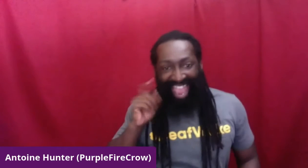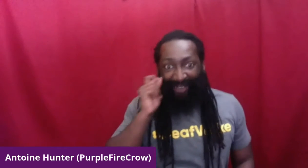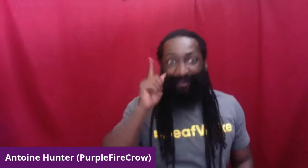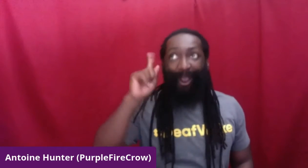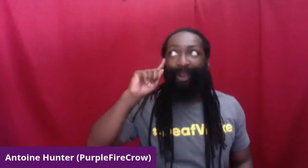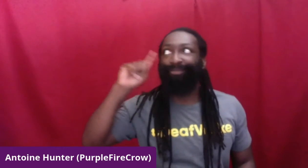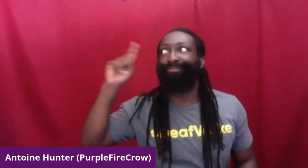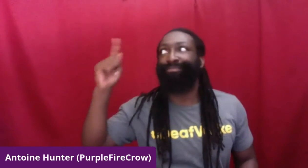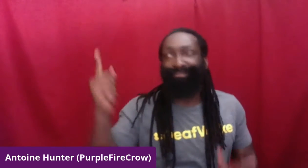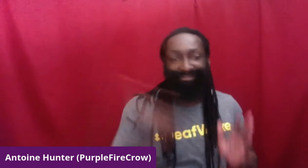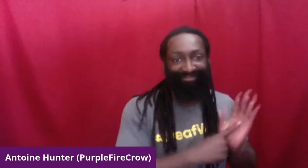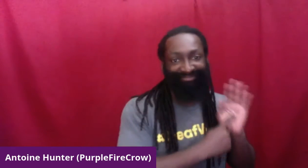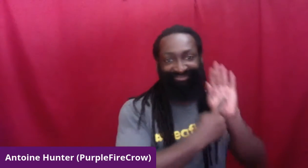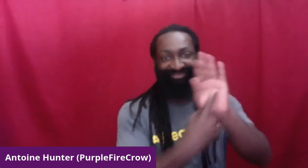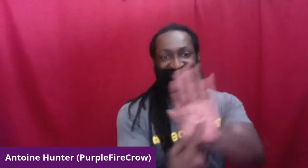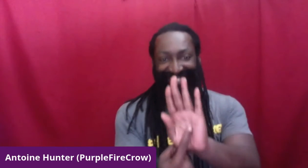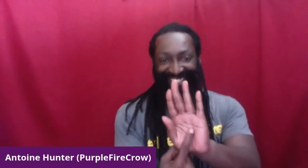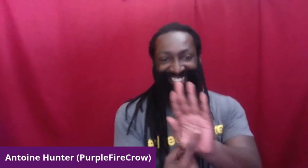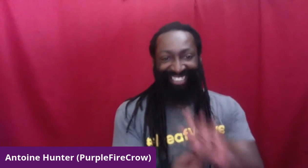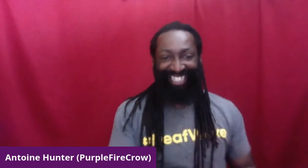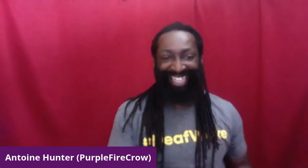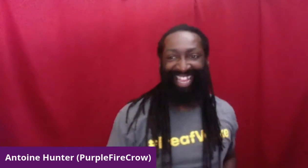Welcome to Deaf Woke.